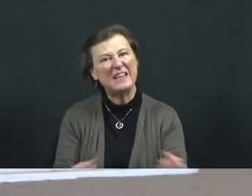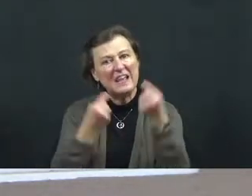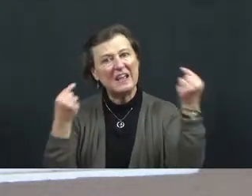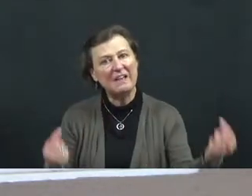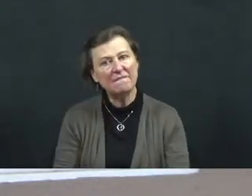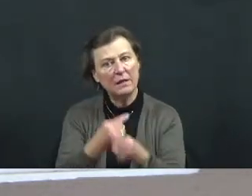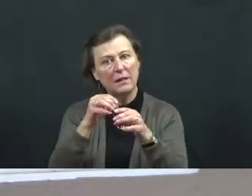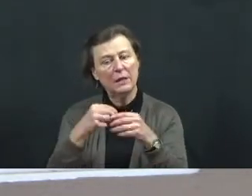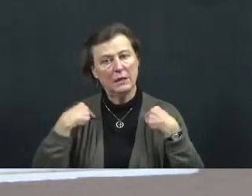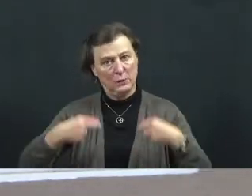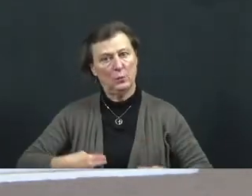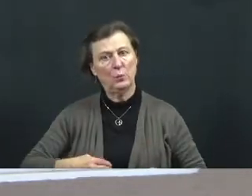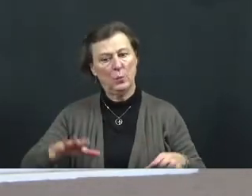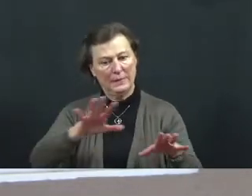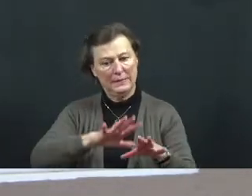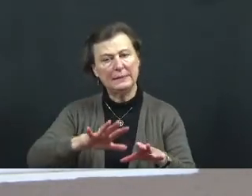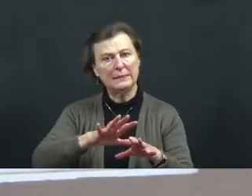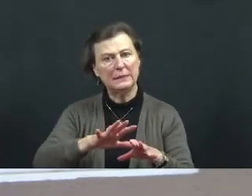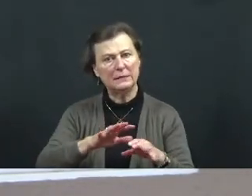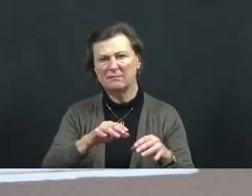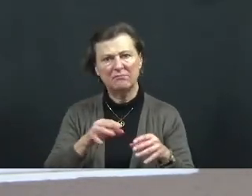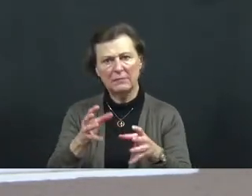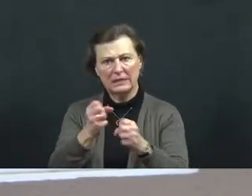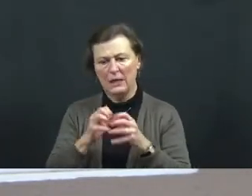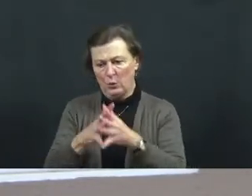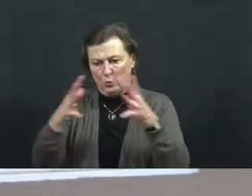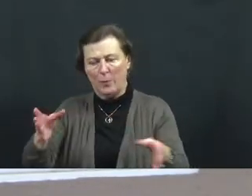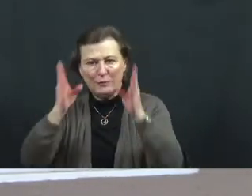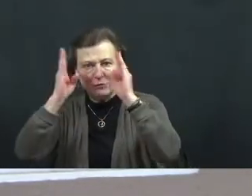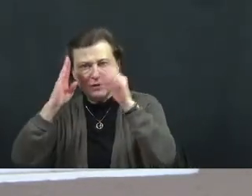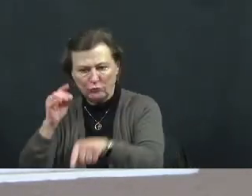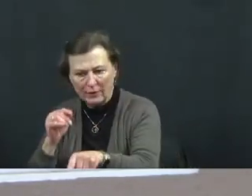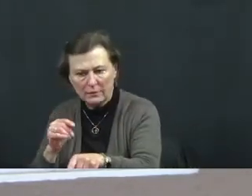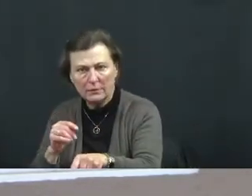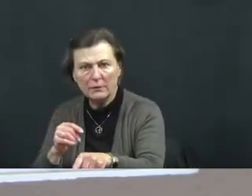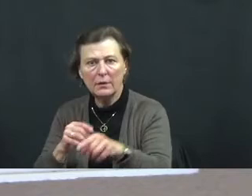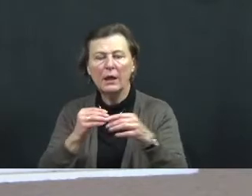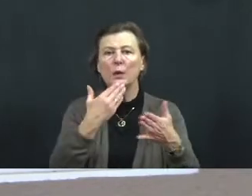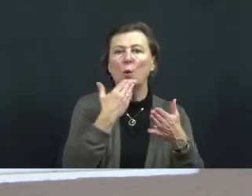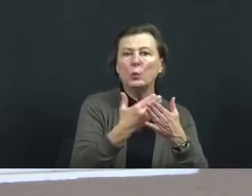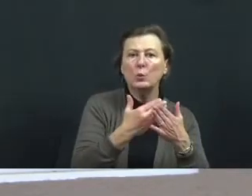too much attention and our innate goodness receives far too little attention.